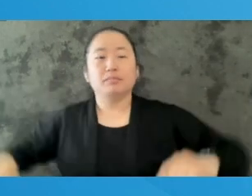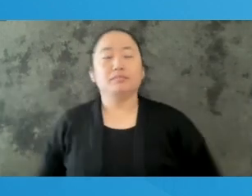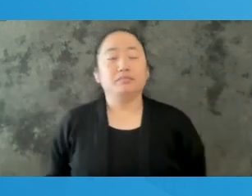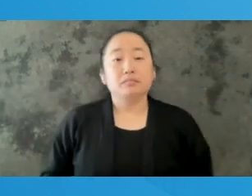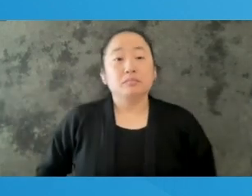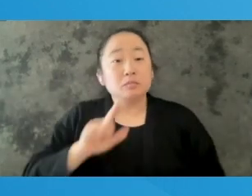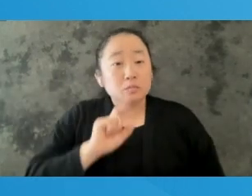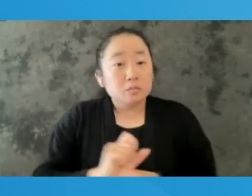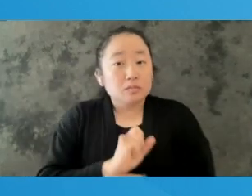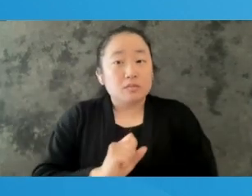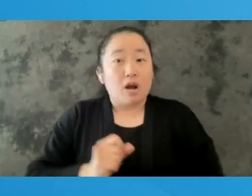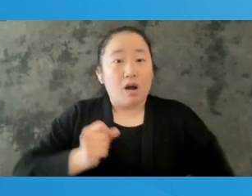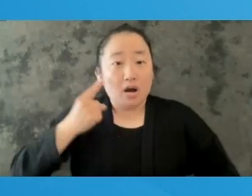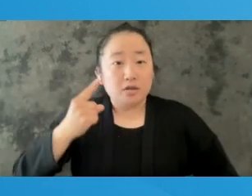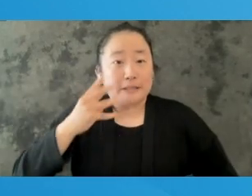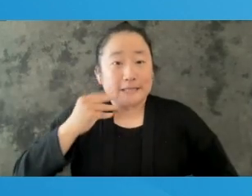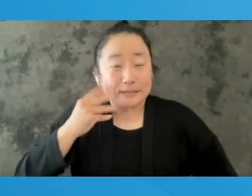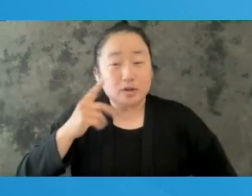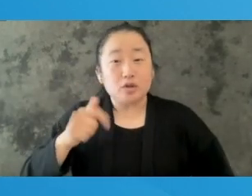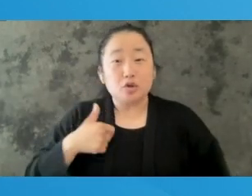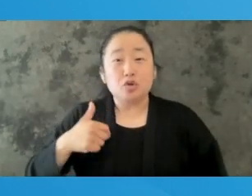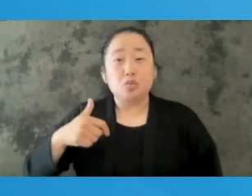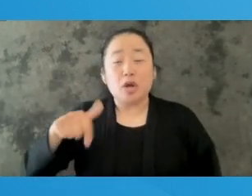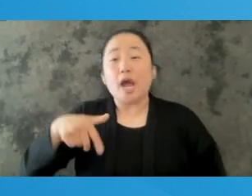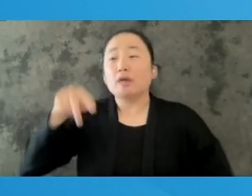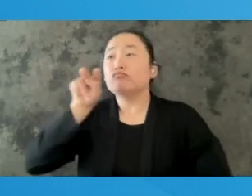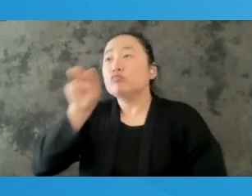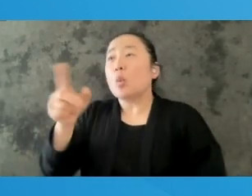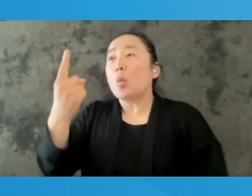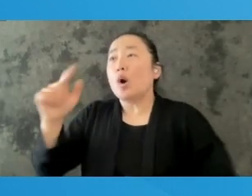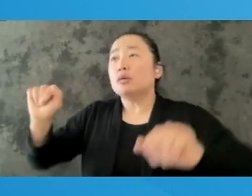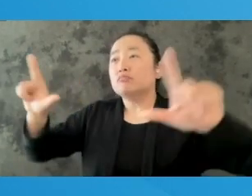You have to take that journey all the way around the circle of the museum.